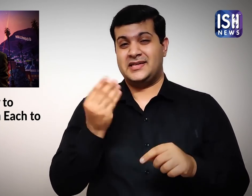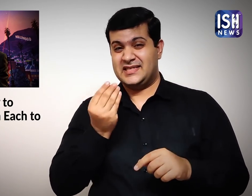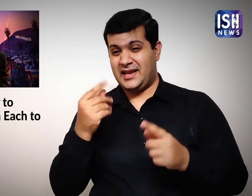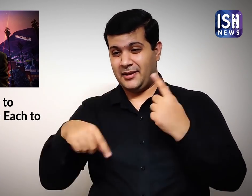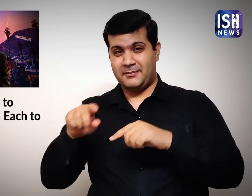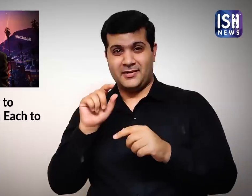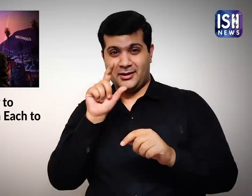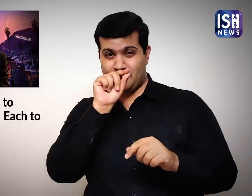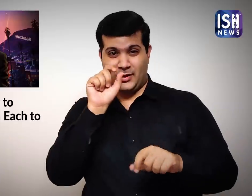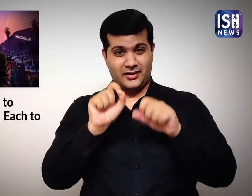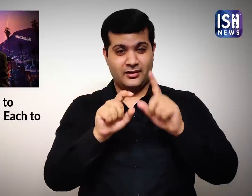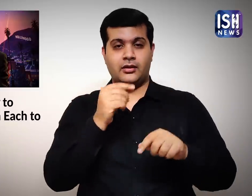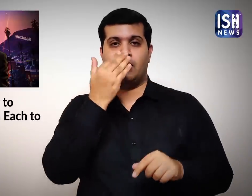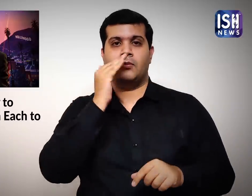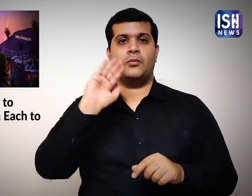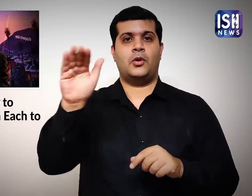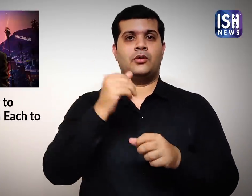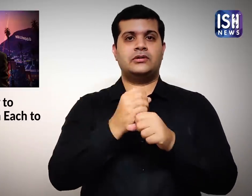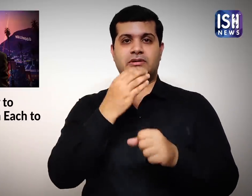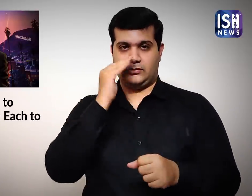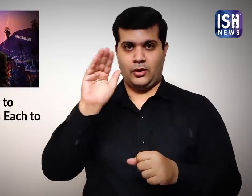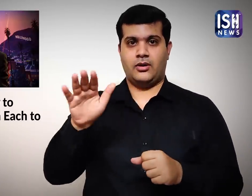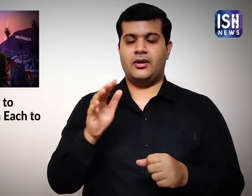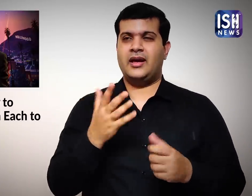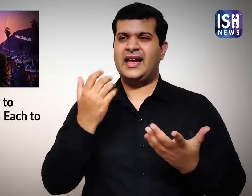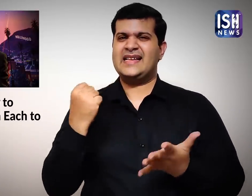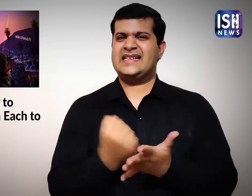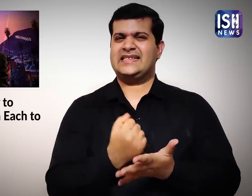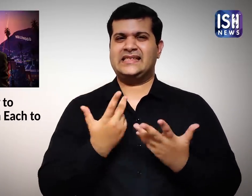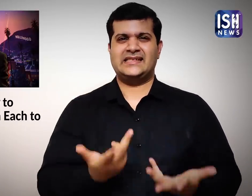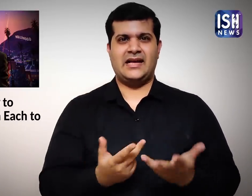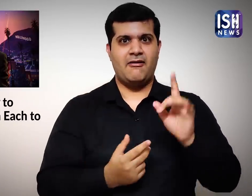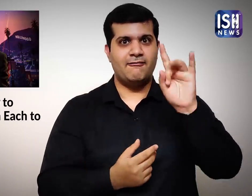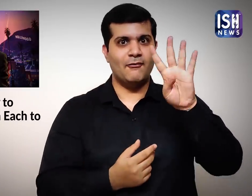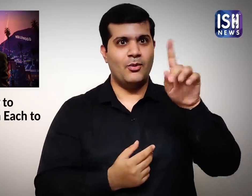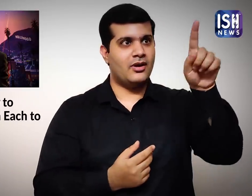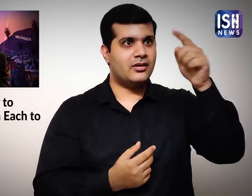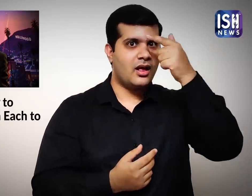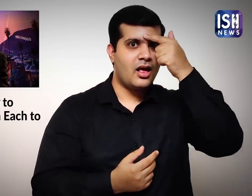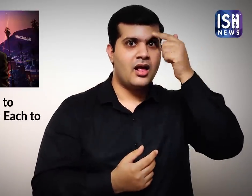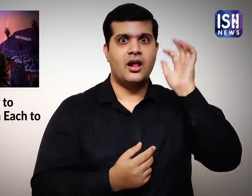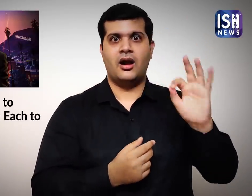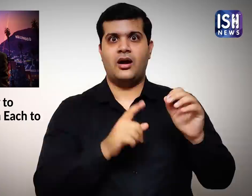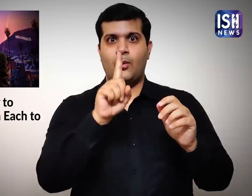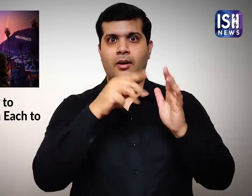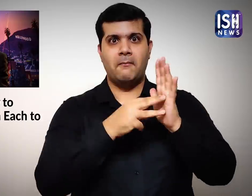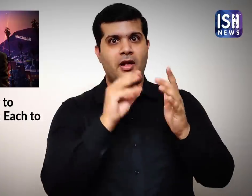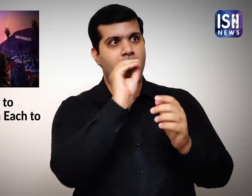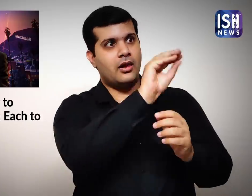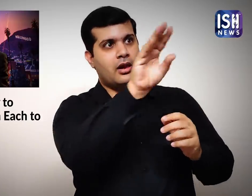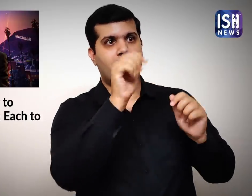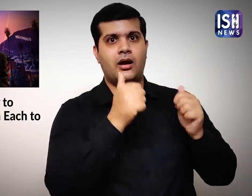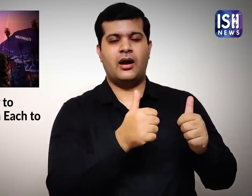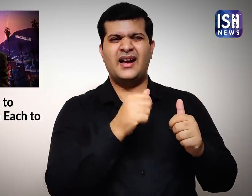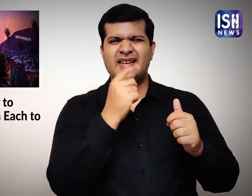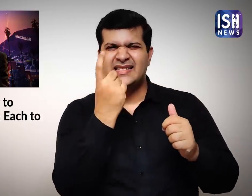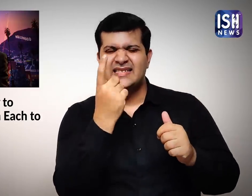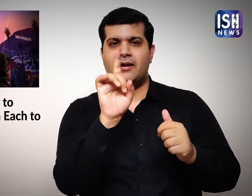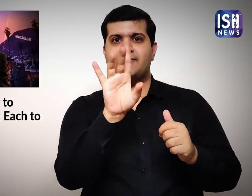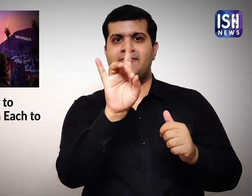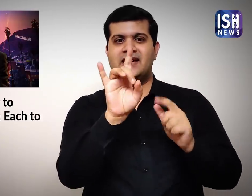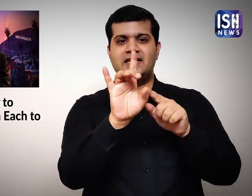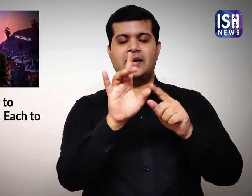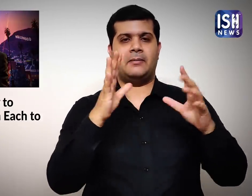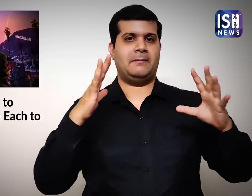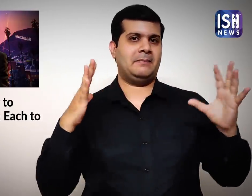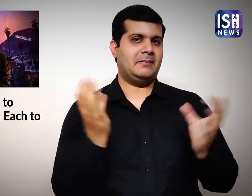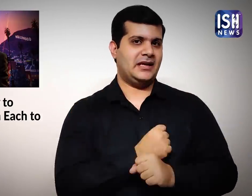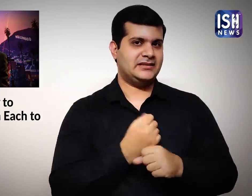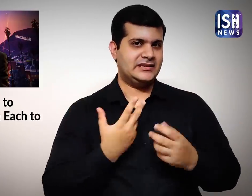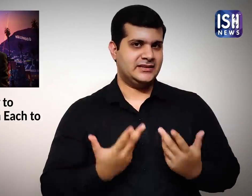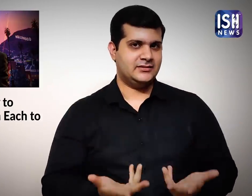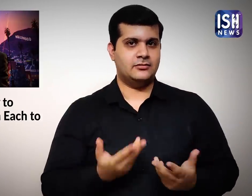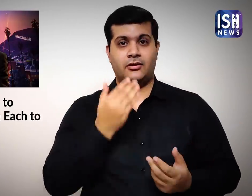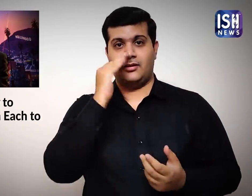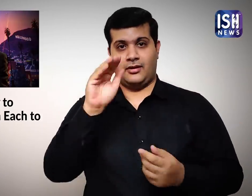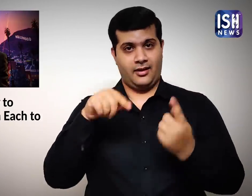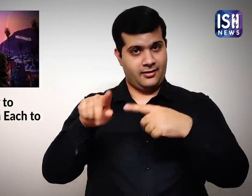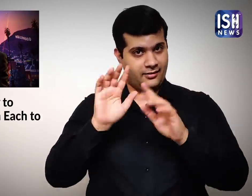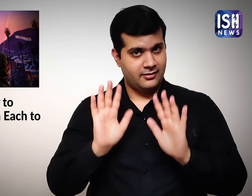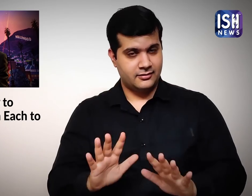However, some social media users mocked the actor for his 15th friend who was left out.